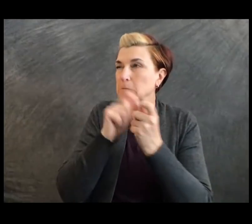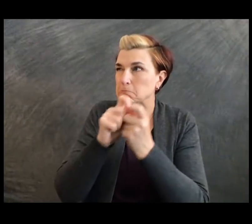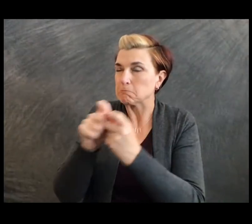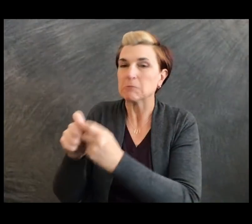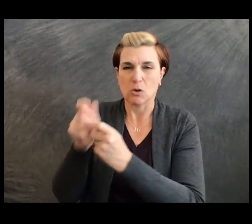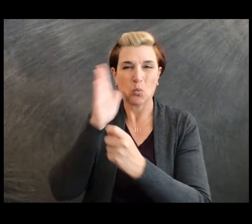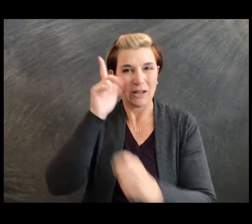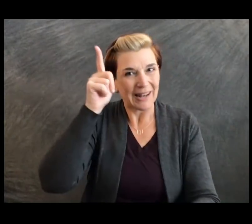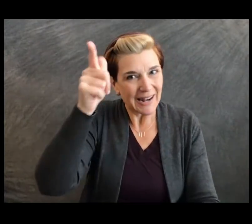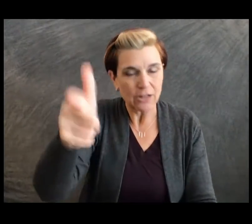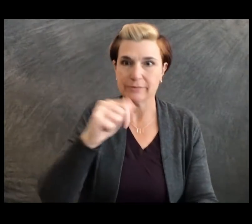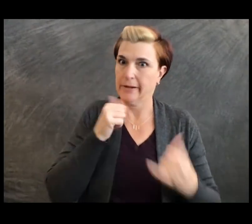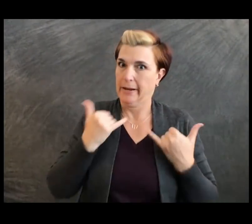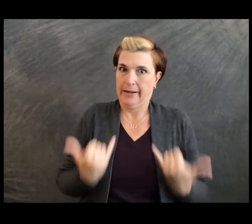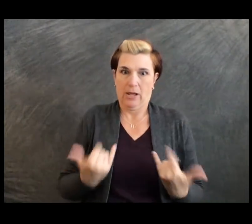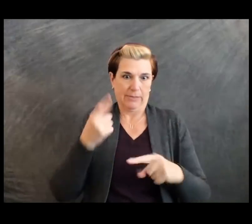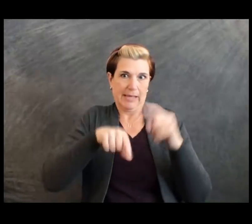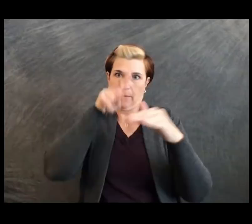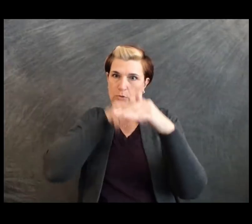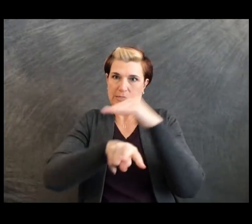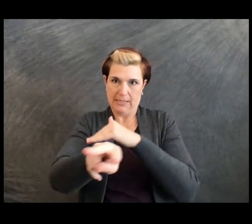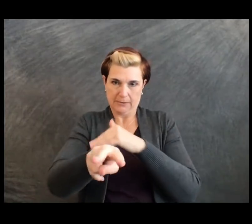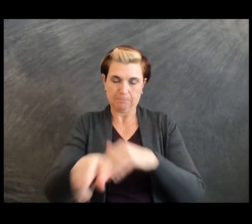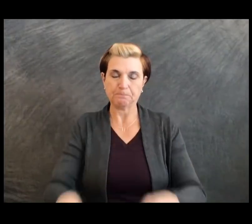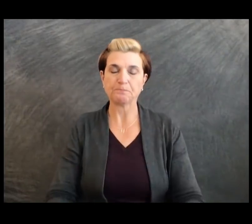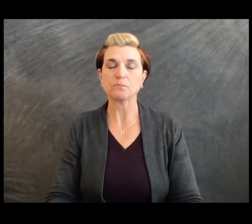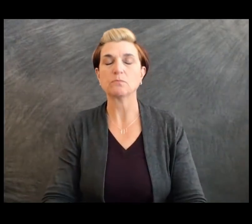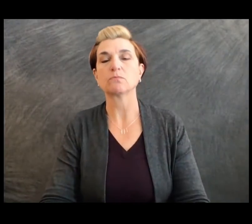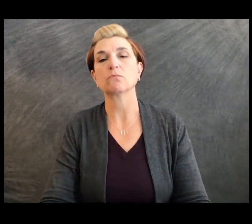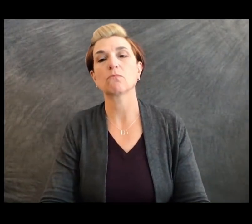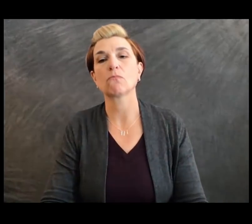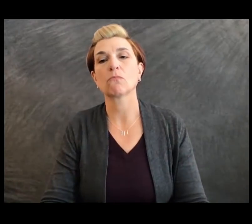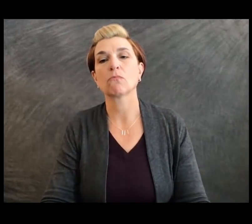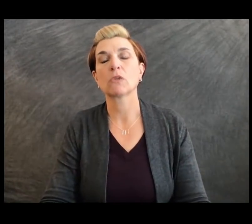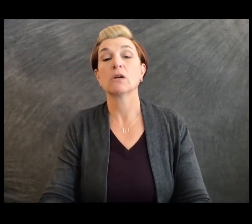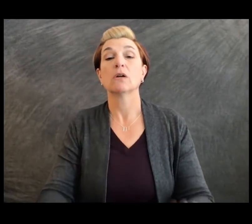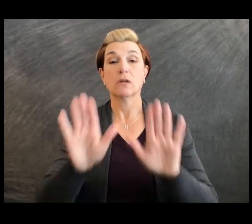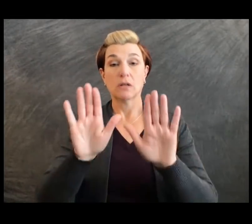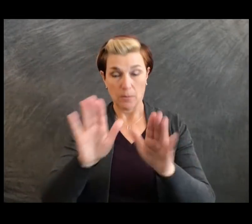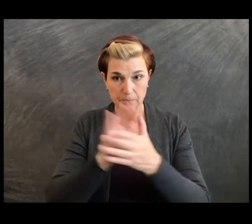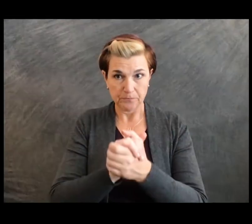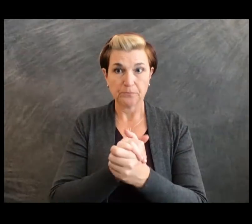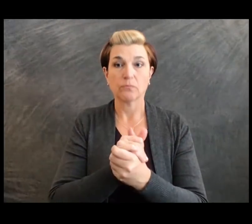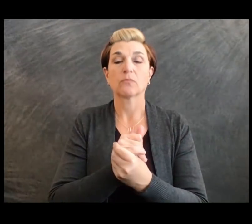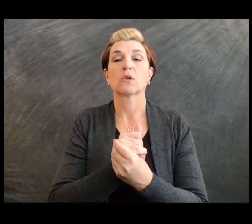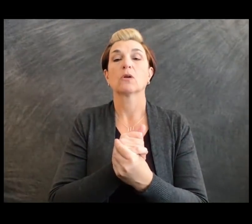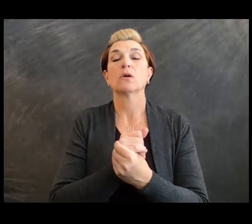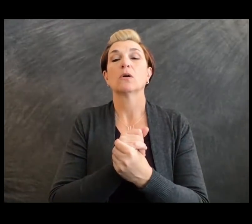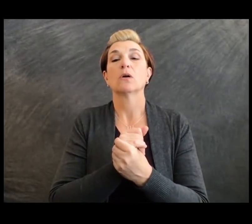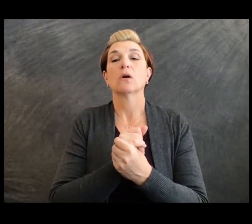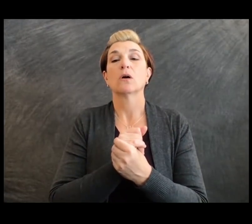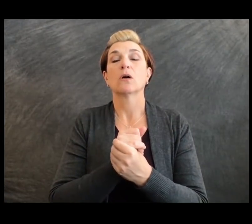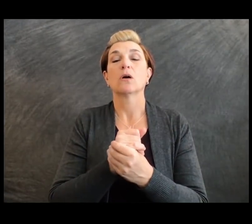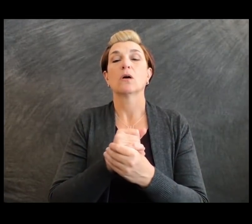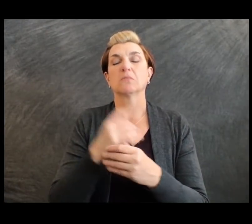disproportionate of the response everyone is right here I'll get that open up the vice president's book with permission